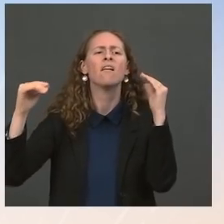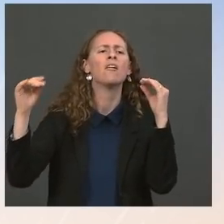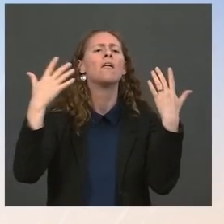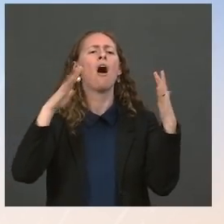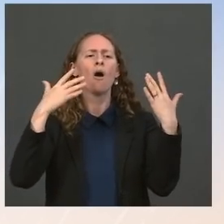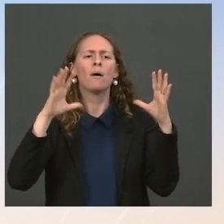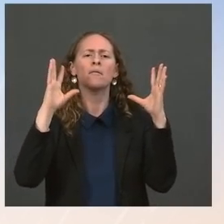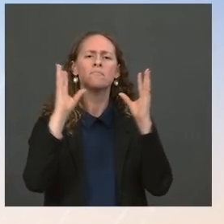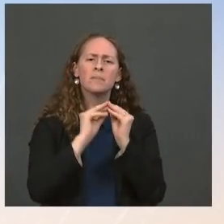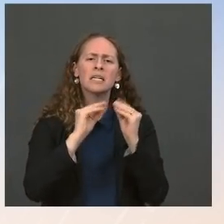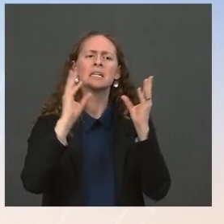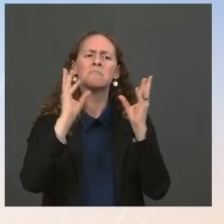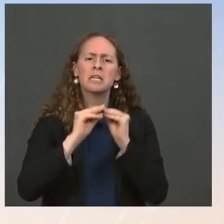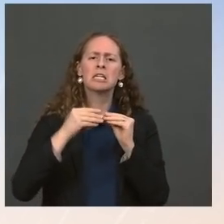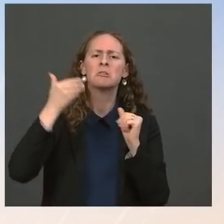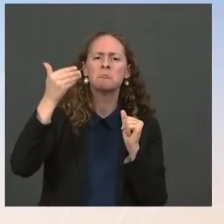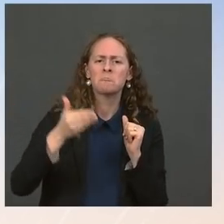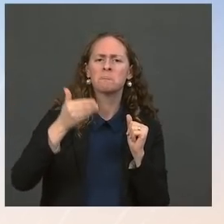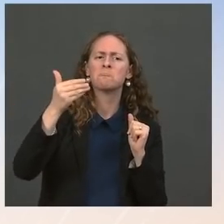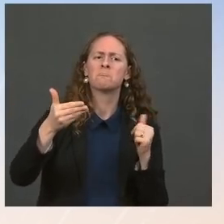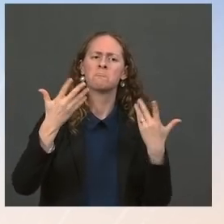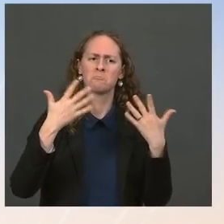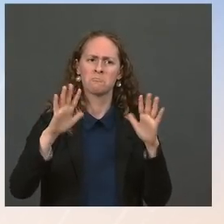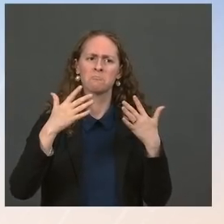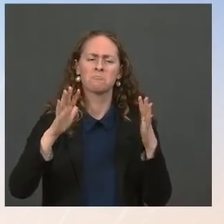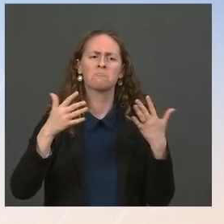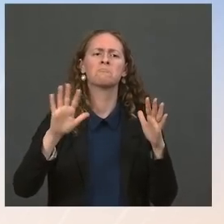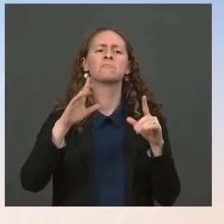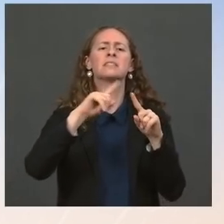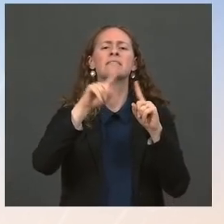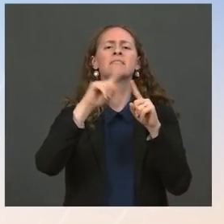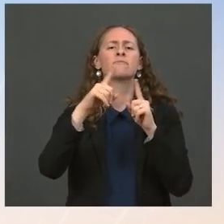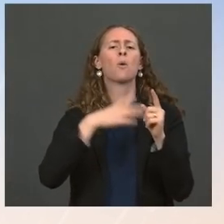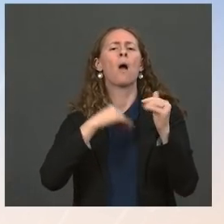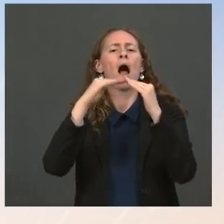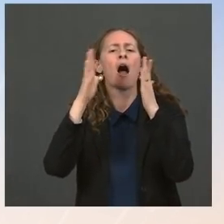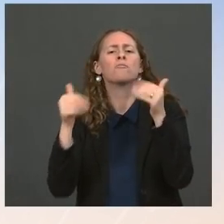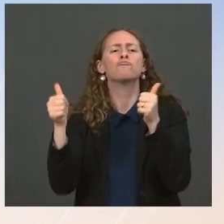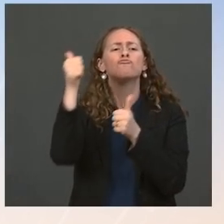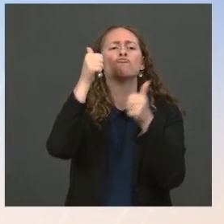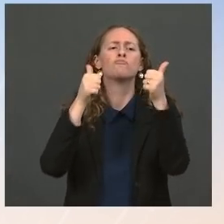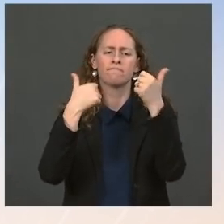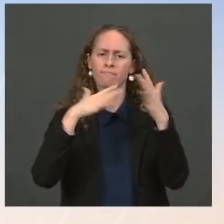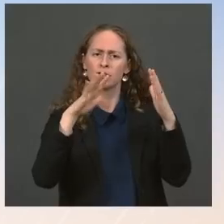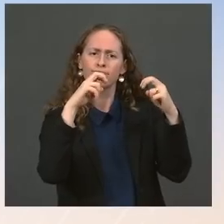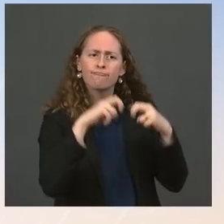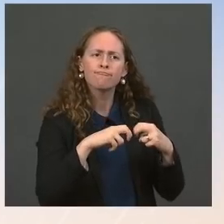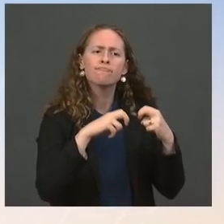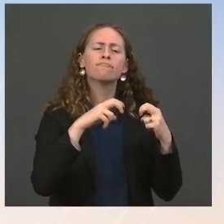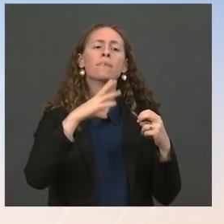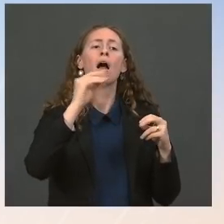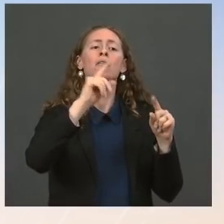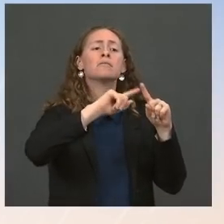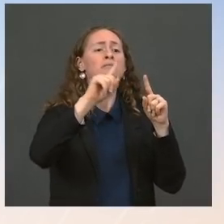She's been in touch with senior members of our White House team. And we're working with her, we're working with Senator Manchin, we're working with a range of Democrats